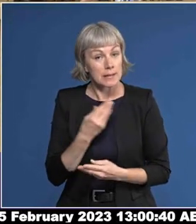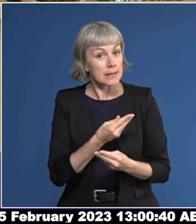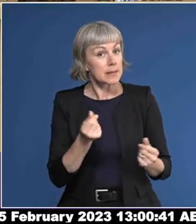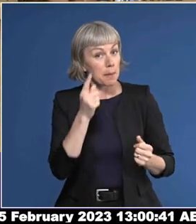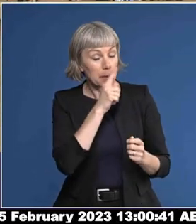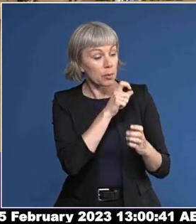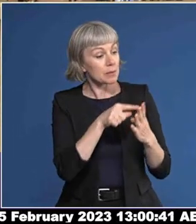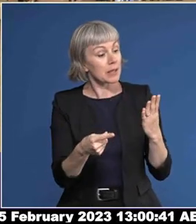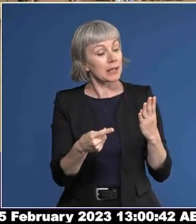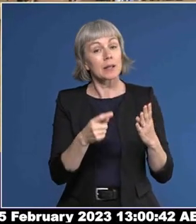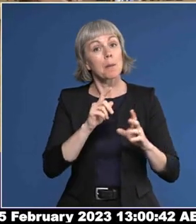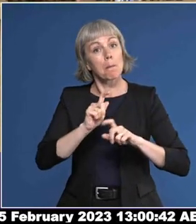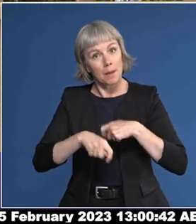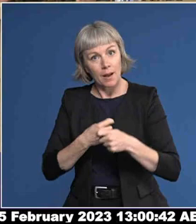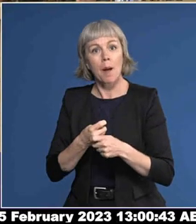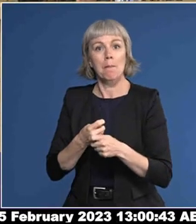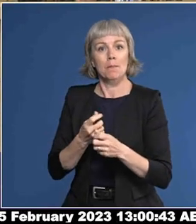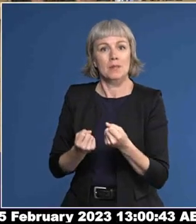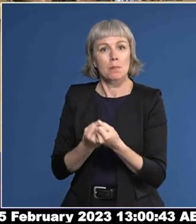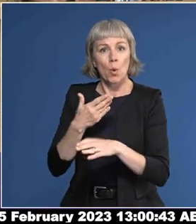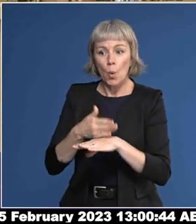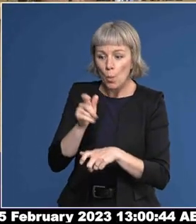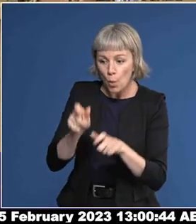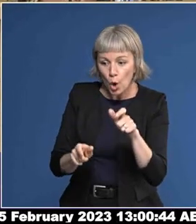inducting new staff and participants who induct new staff.